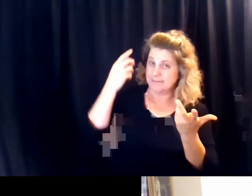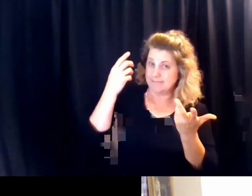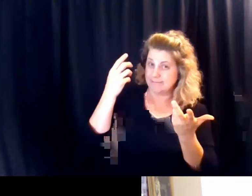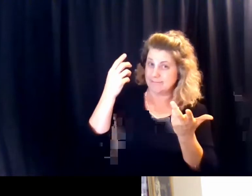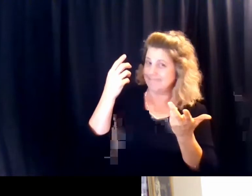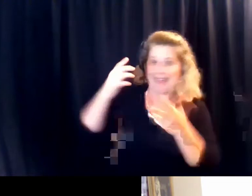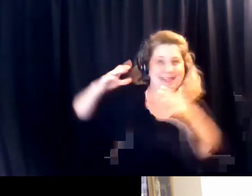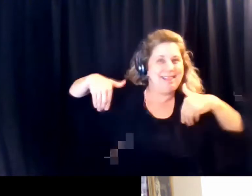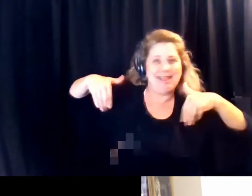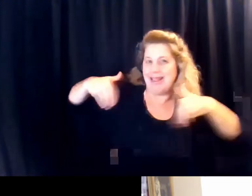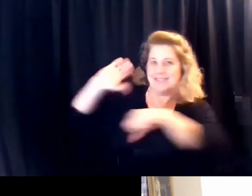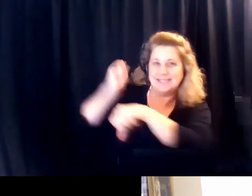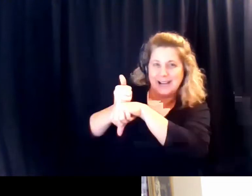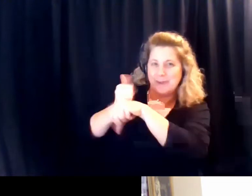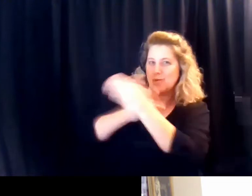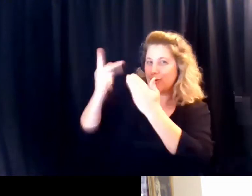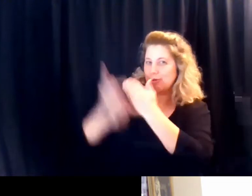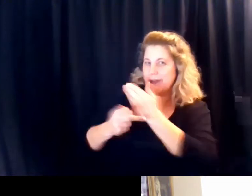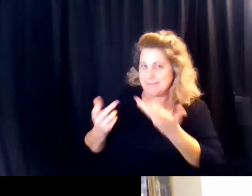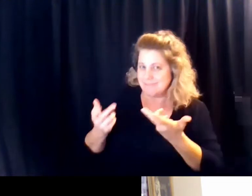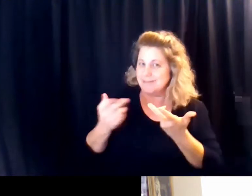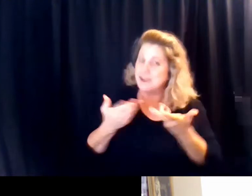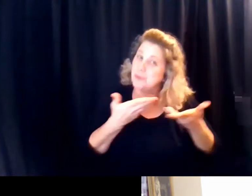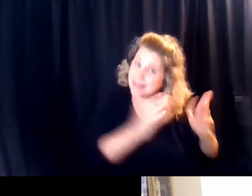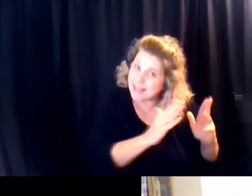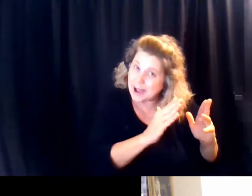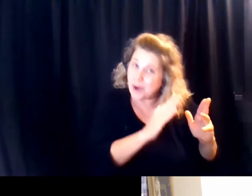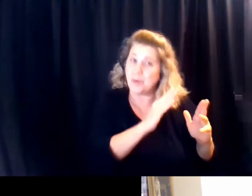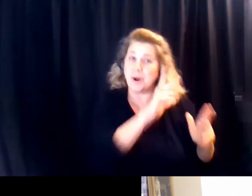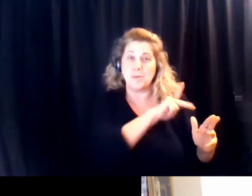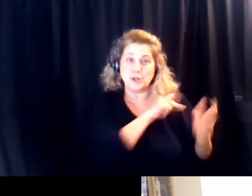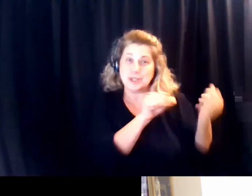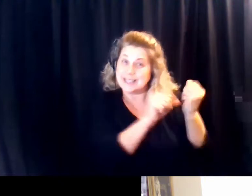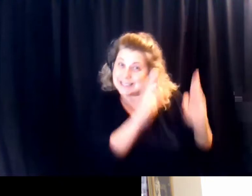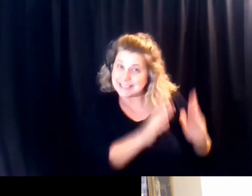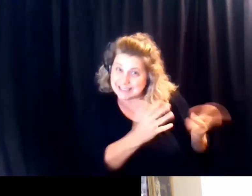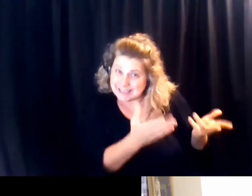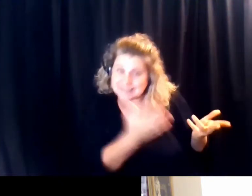Judith Heumann: the Individuals with Disabilities Education Act and various other laws and organizations that work that we've done